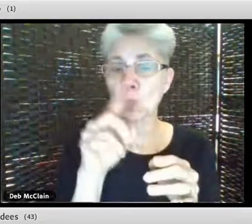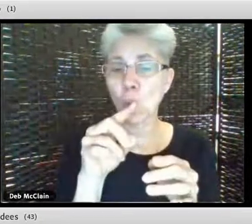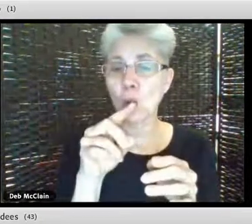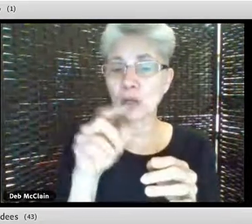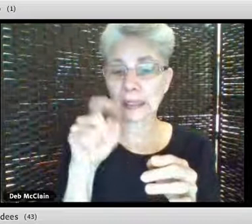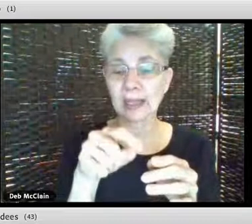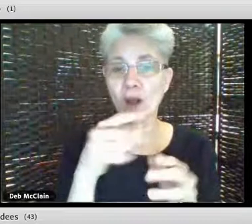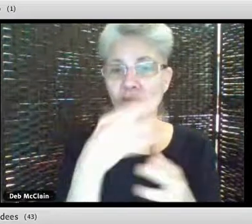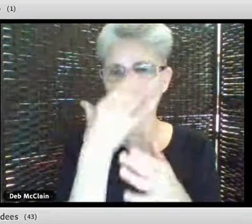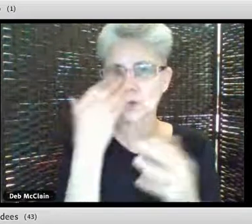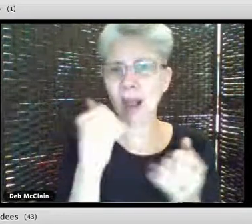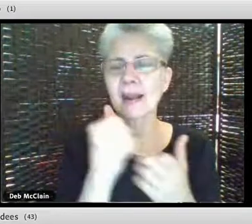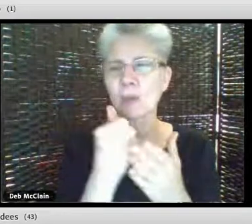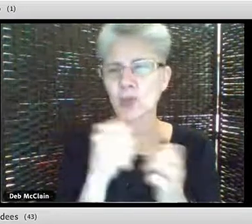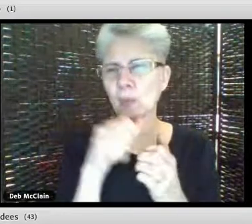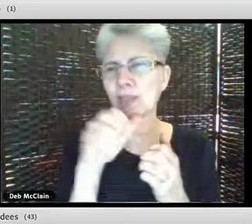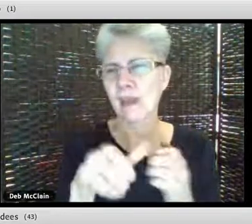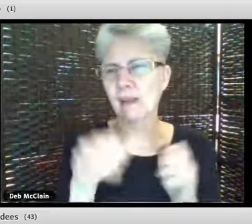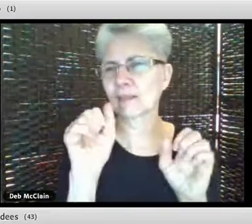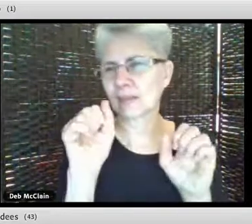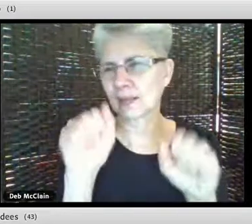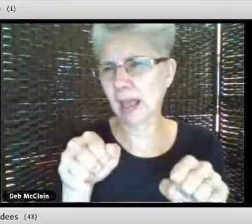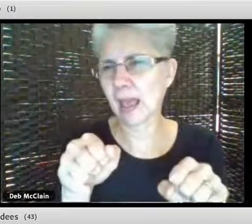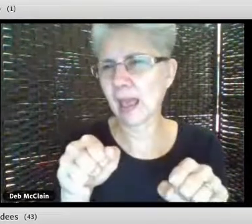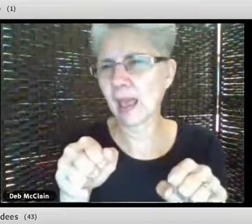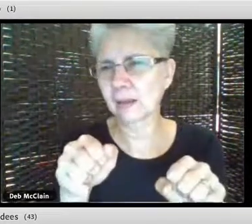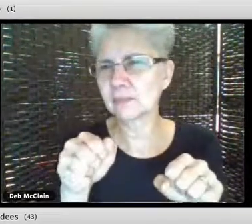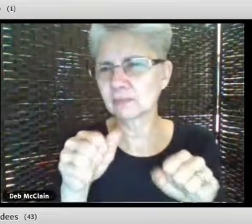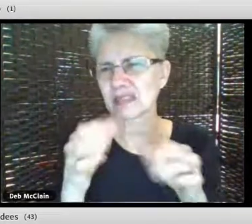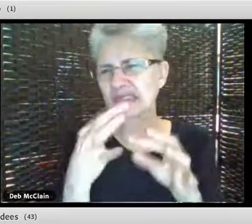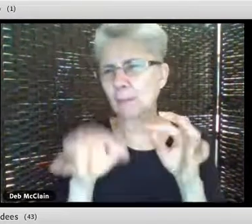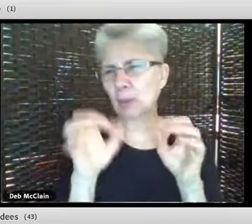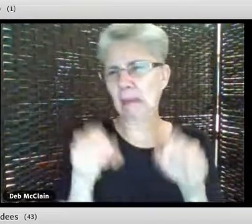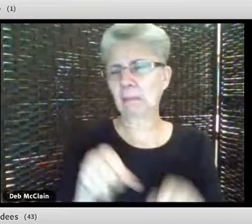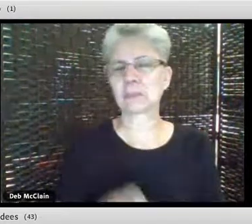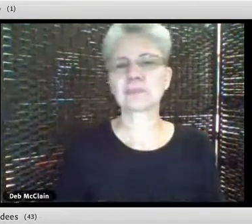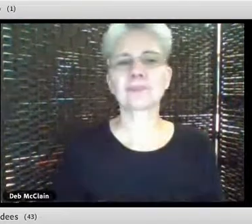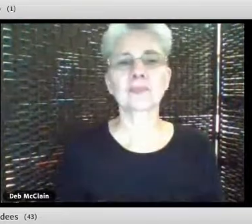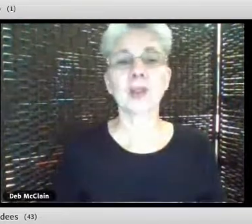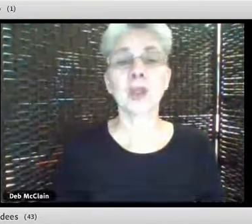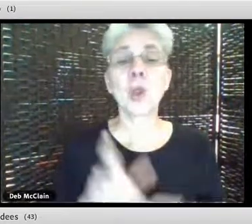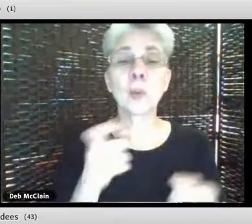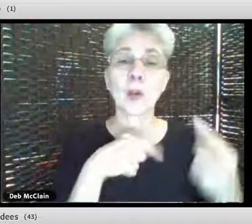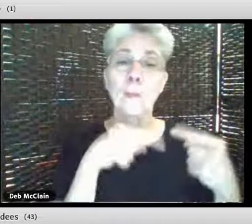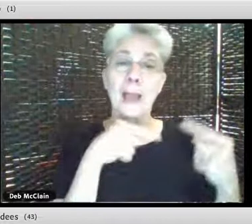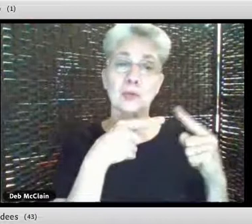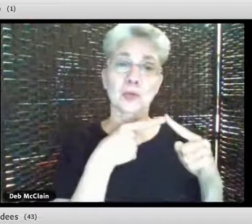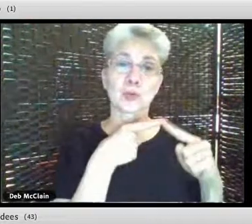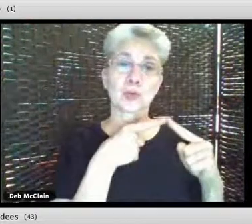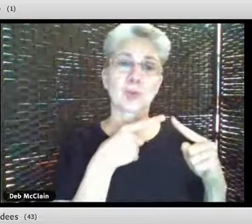Yeah, Madeline, to find your Google password, if you click on forgot password, it usually helps you out with that.